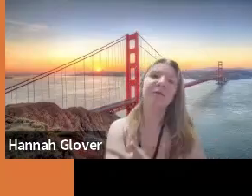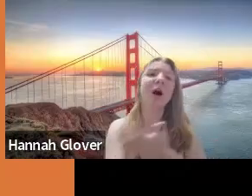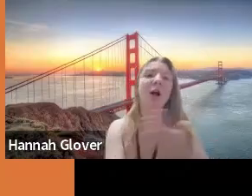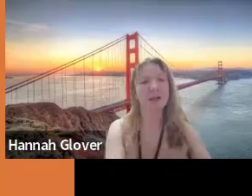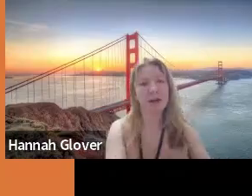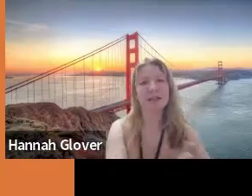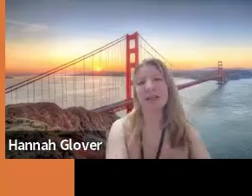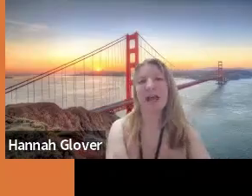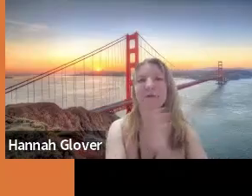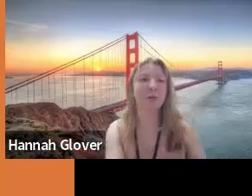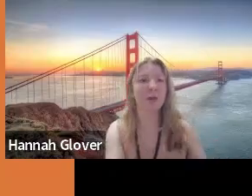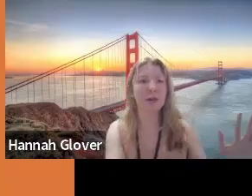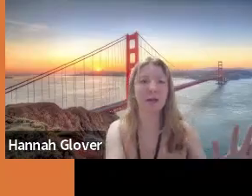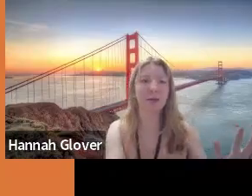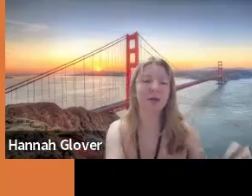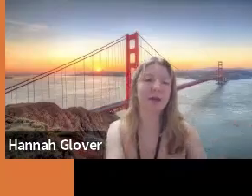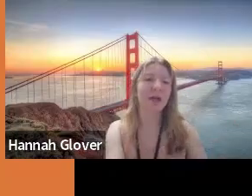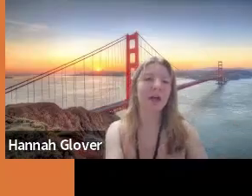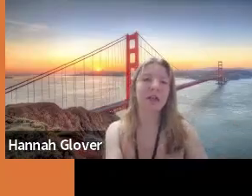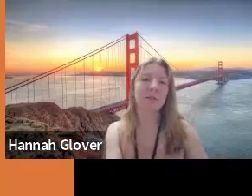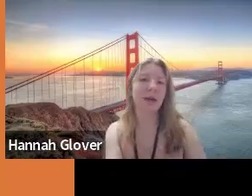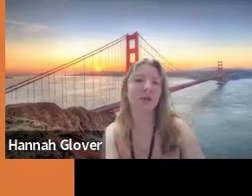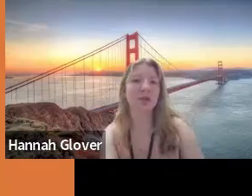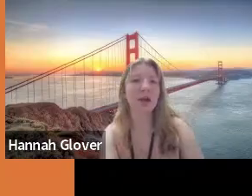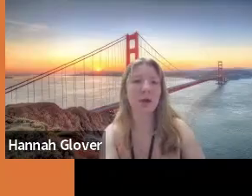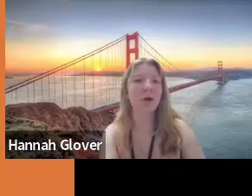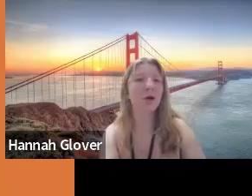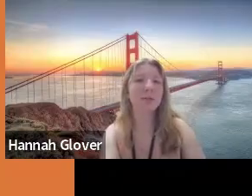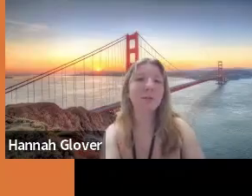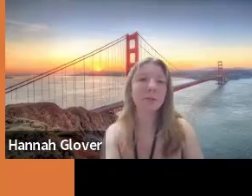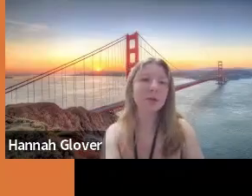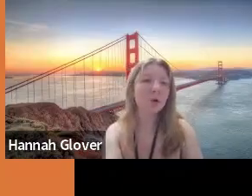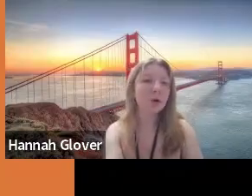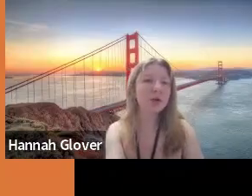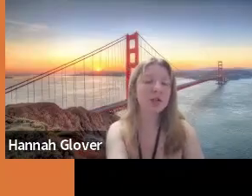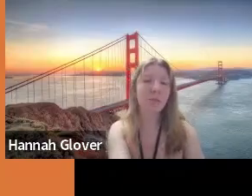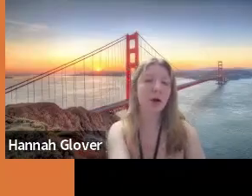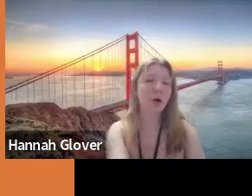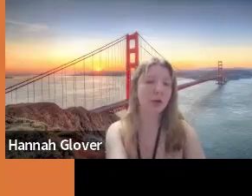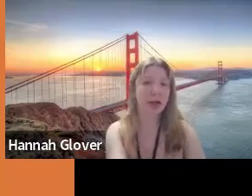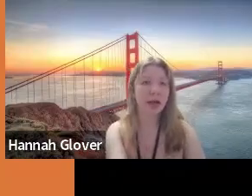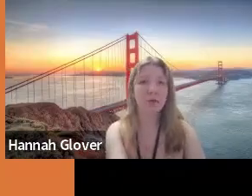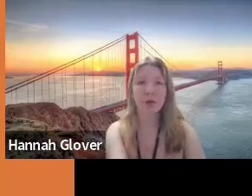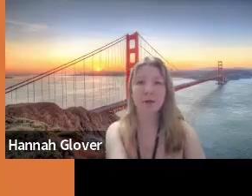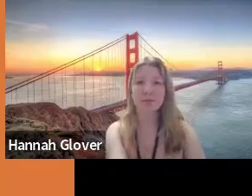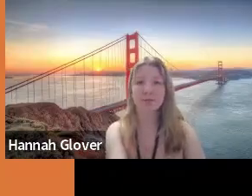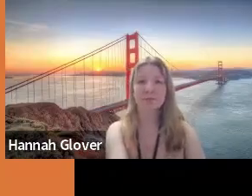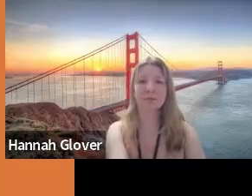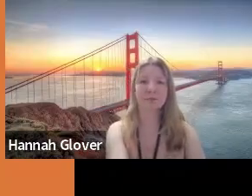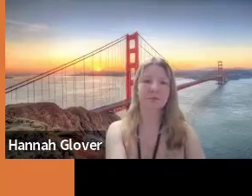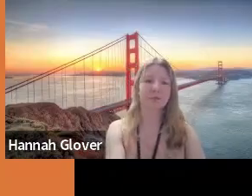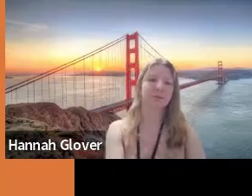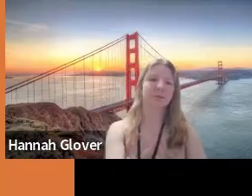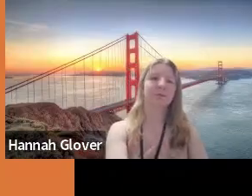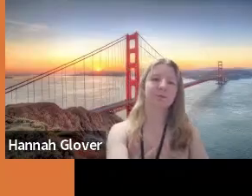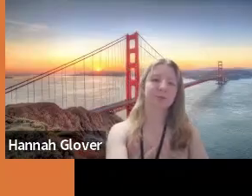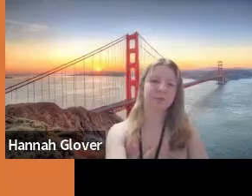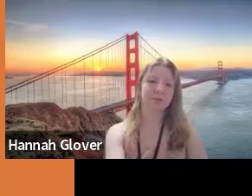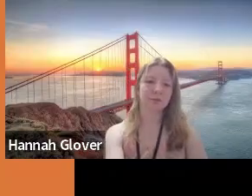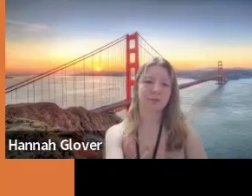within a certain timeframe, or needing their medication to be packaged or processed in a different way. Having people in your